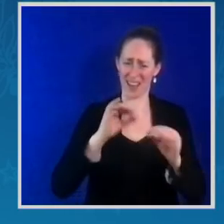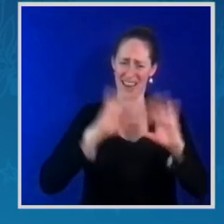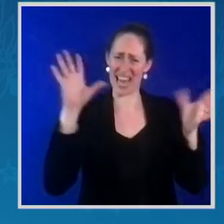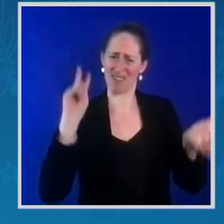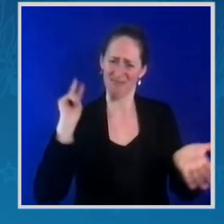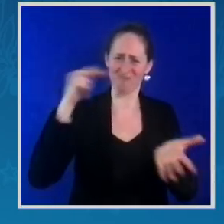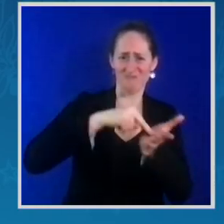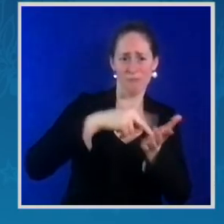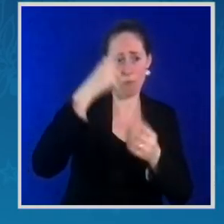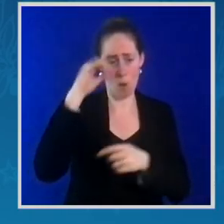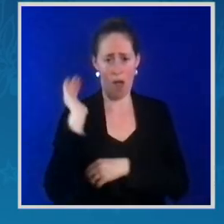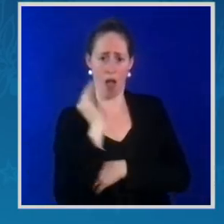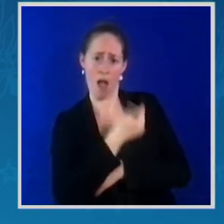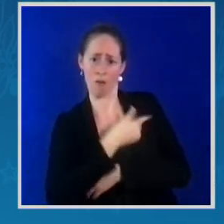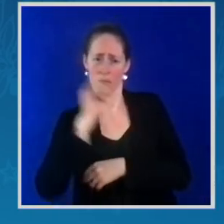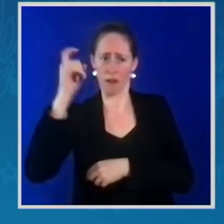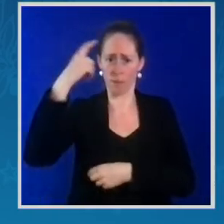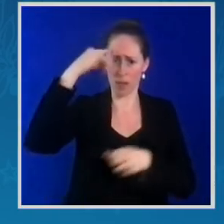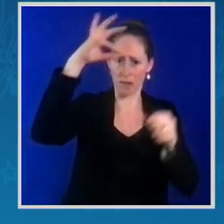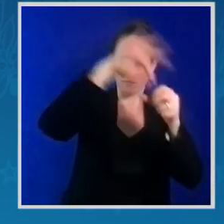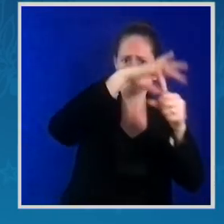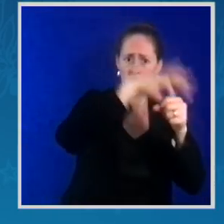I mean, what do we have left worth fighting for?